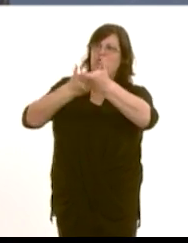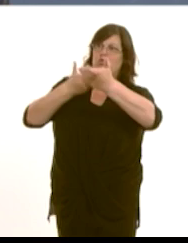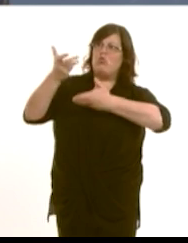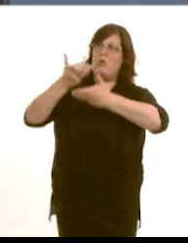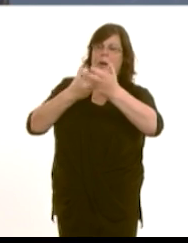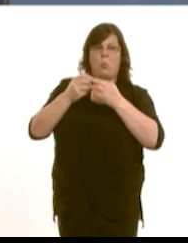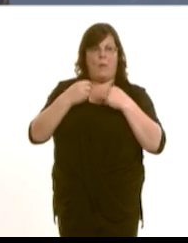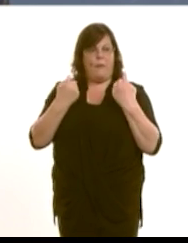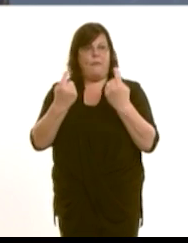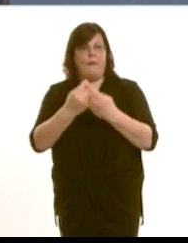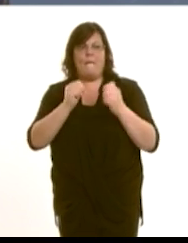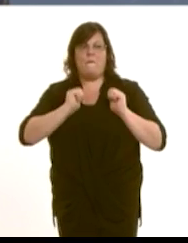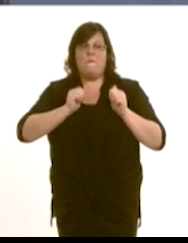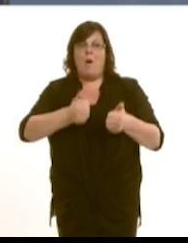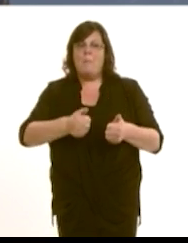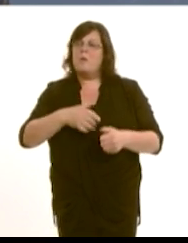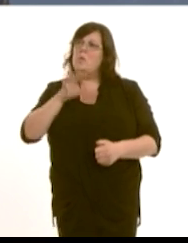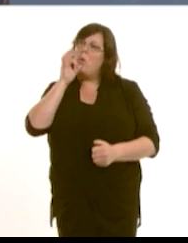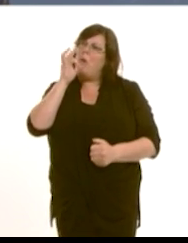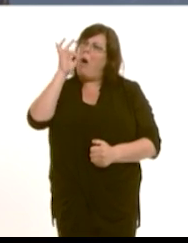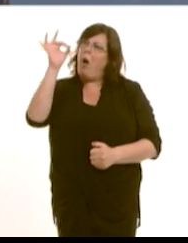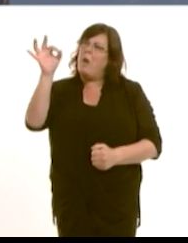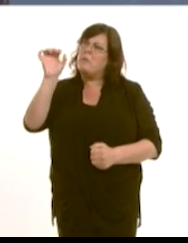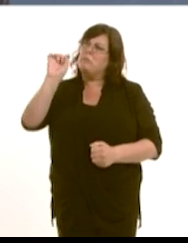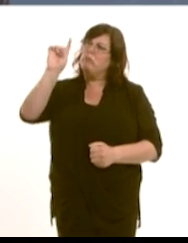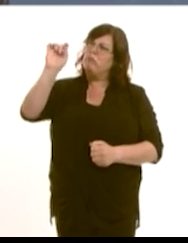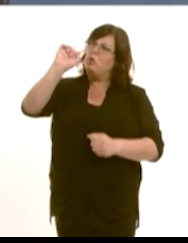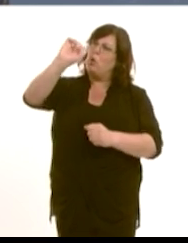our farmers for the future, can you tell us what discussions your Government has had to